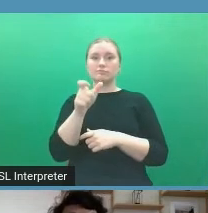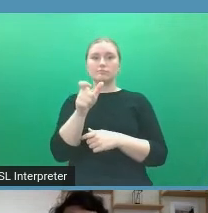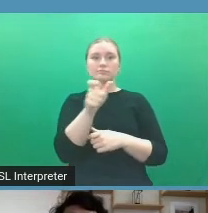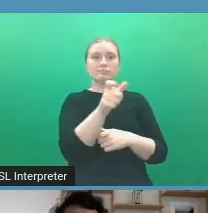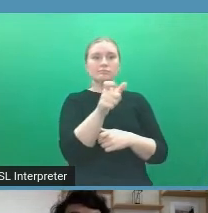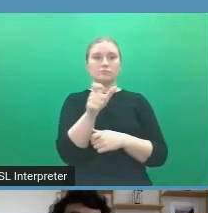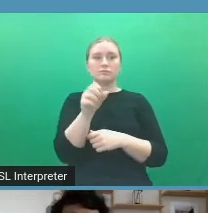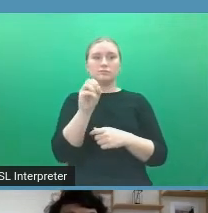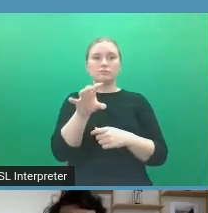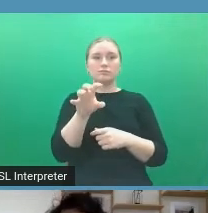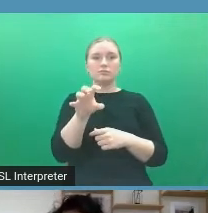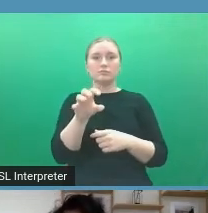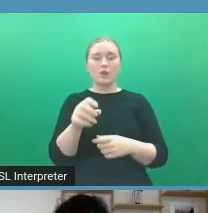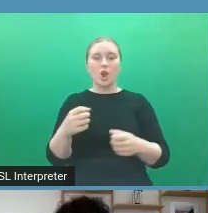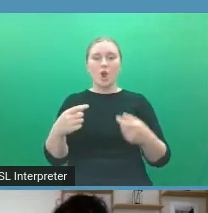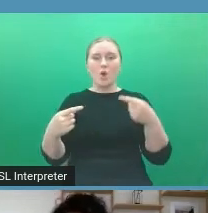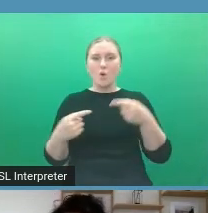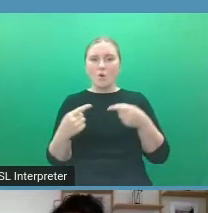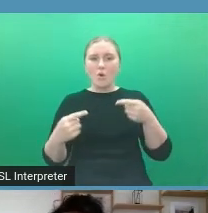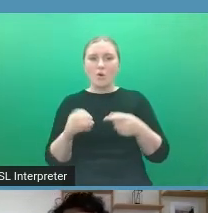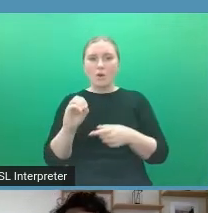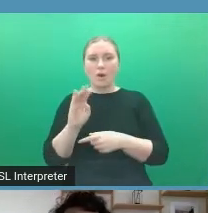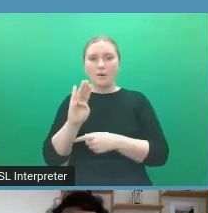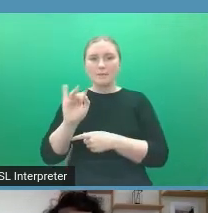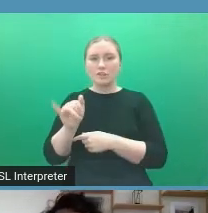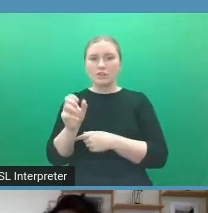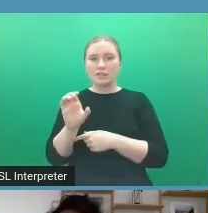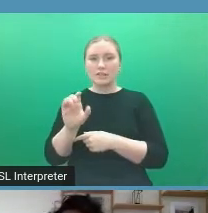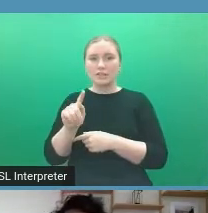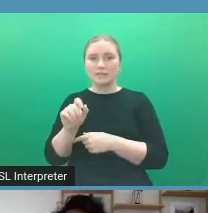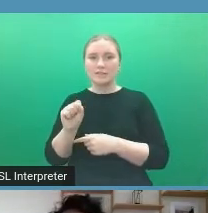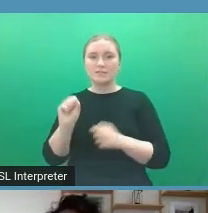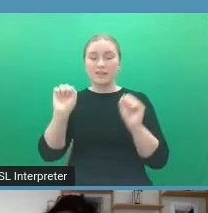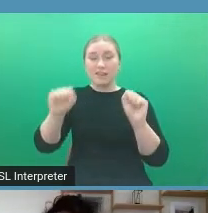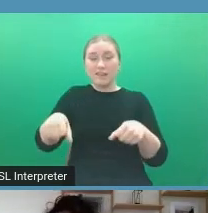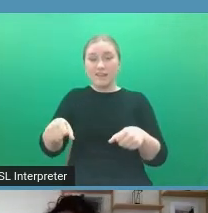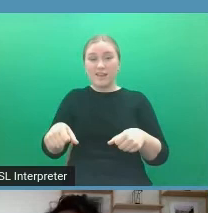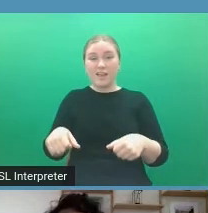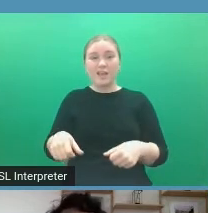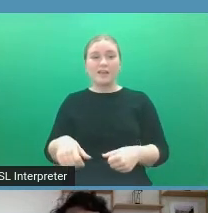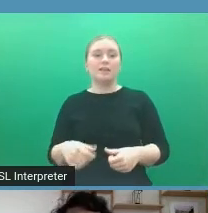a low-light environment could you use your phone as that kind of assistive technology. It's things